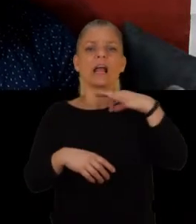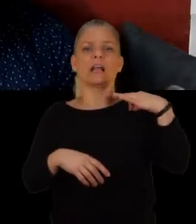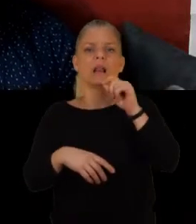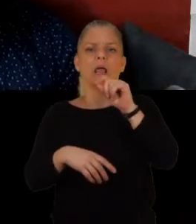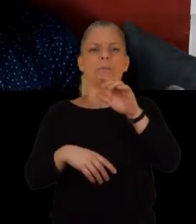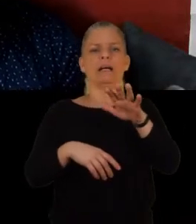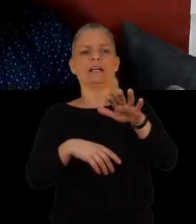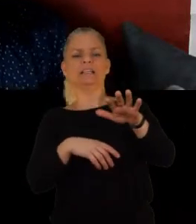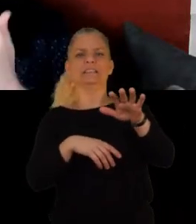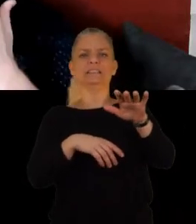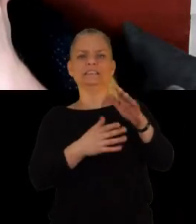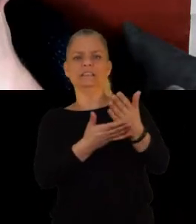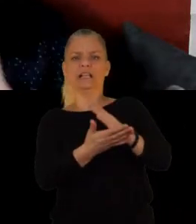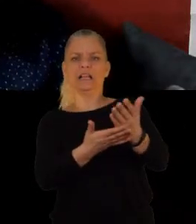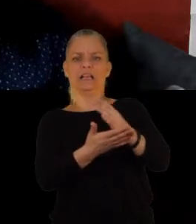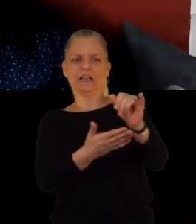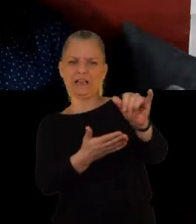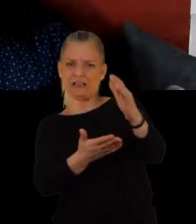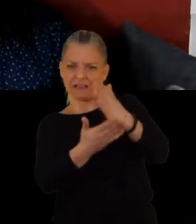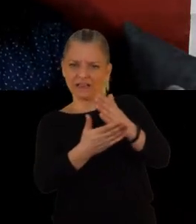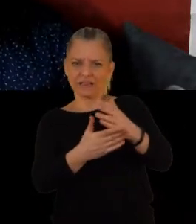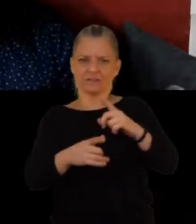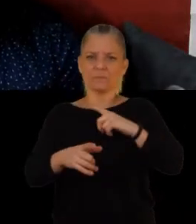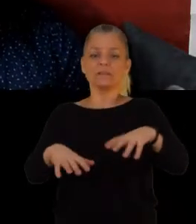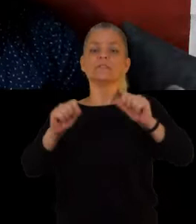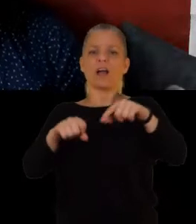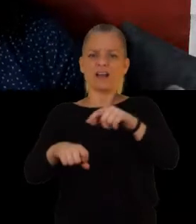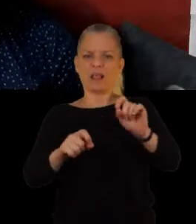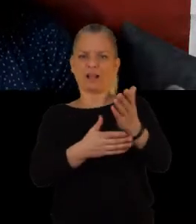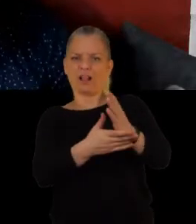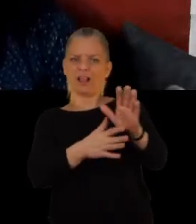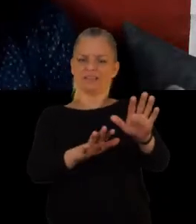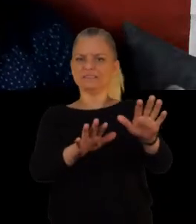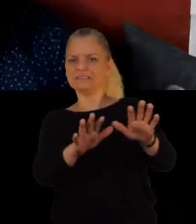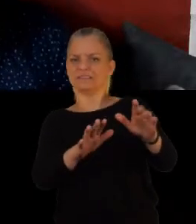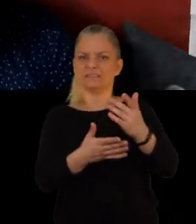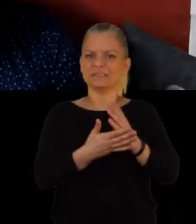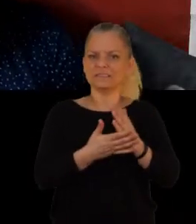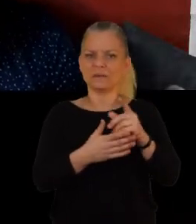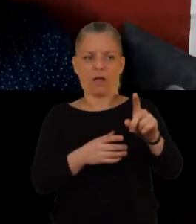is that maybe the clinicians were a bit skeptical or a lot skeptical at the beginning they weren't